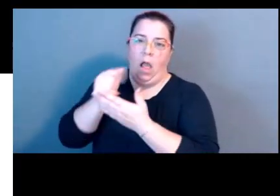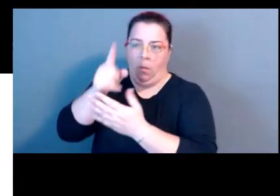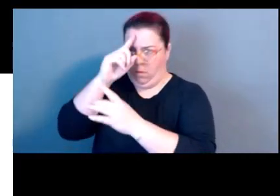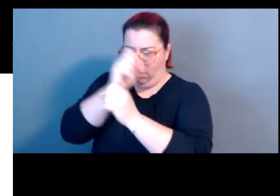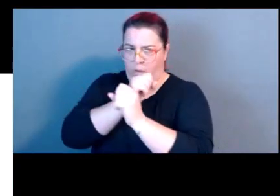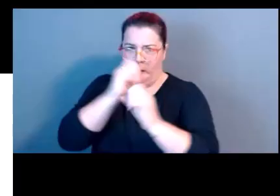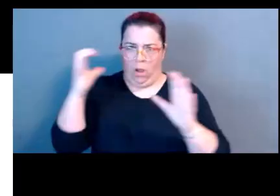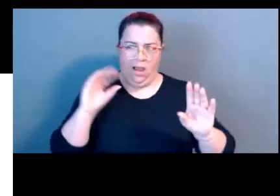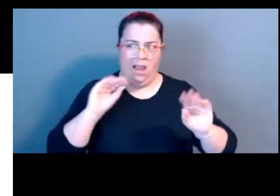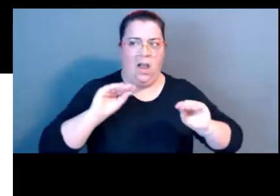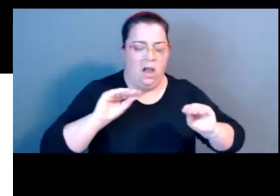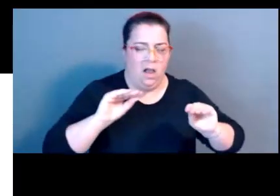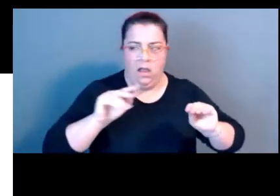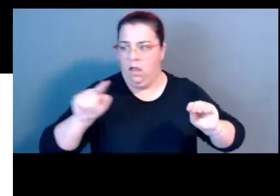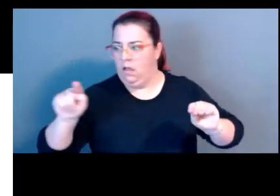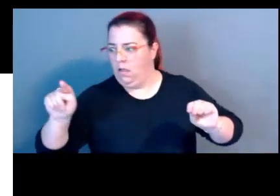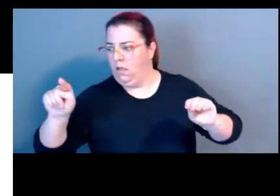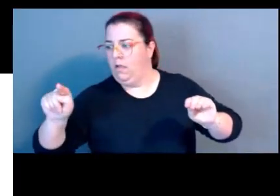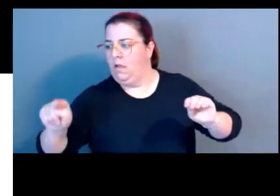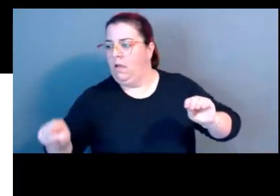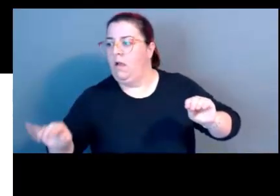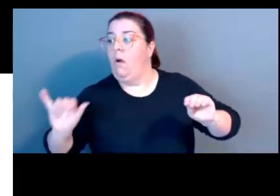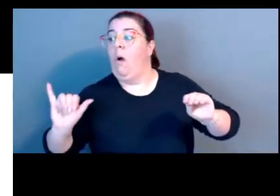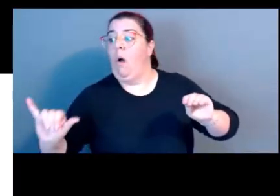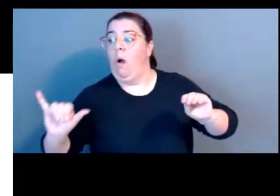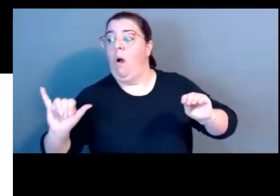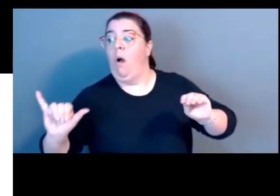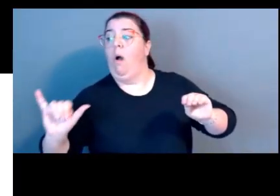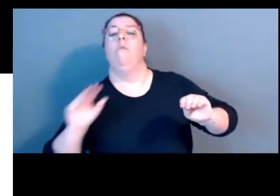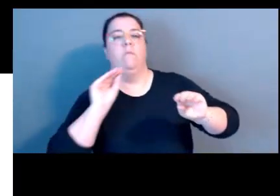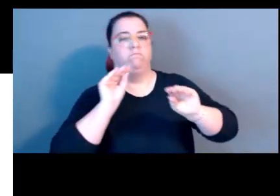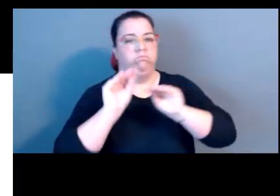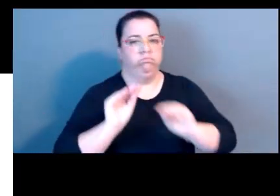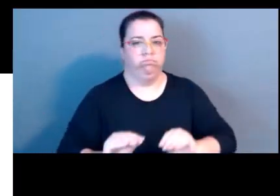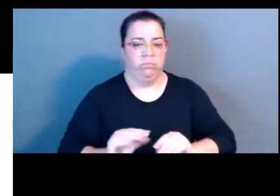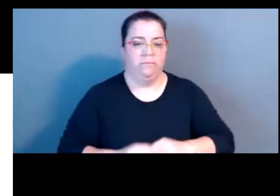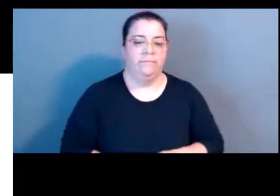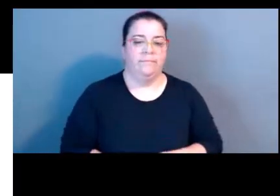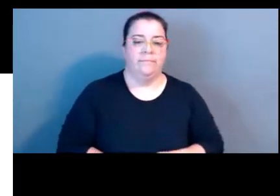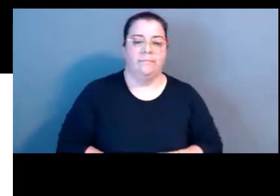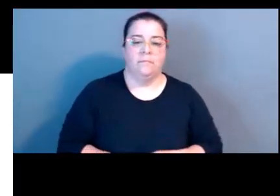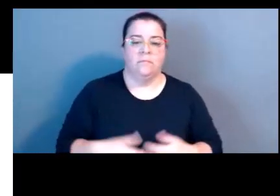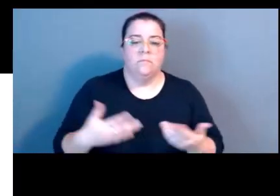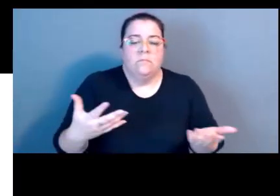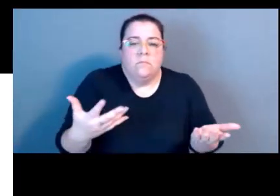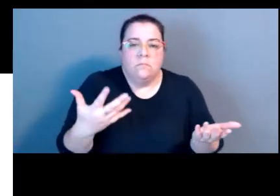Here, you will explain the purpose of the project, why you chose this particular